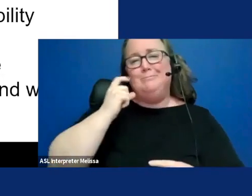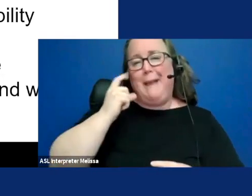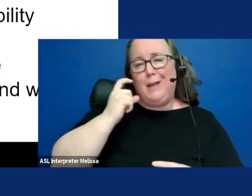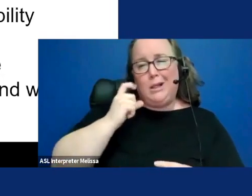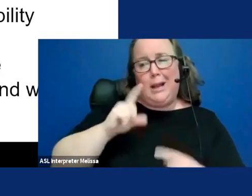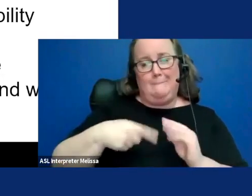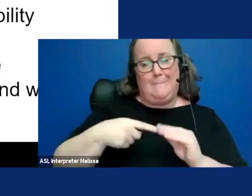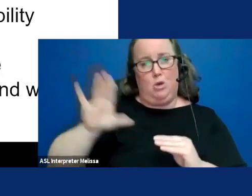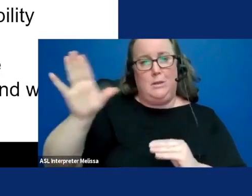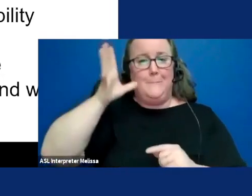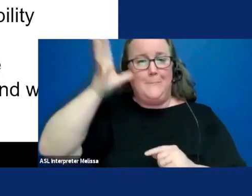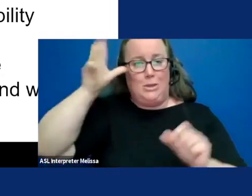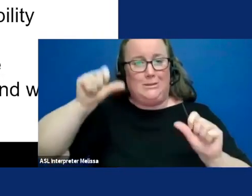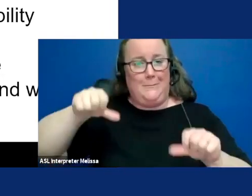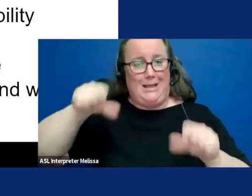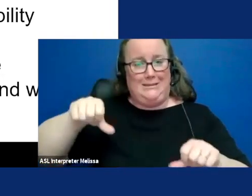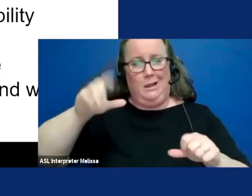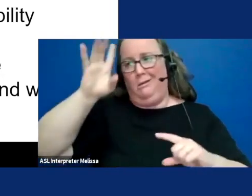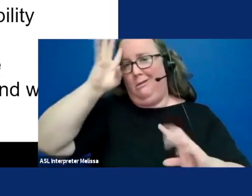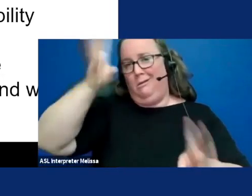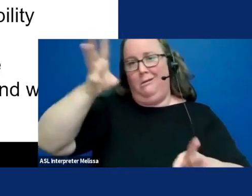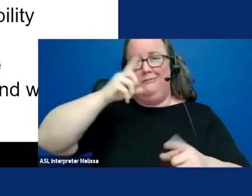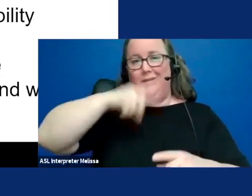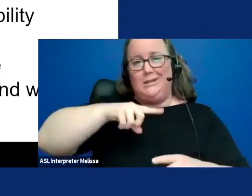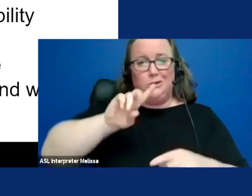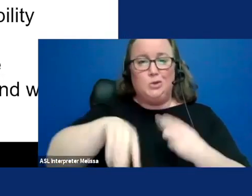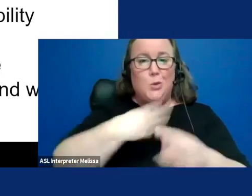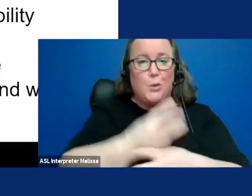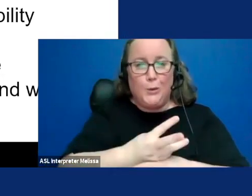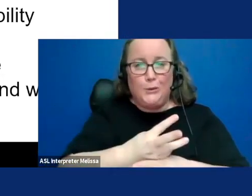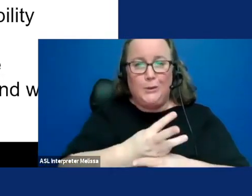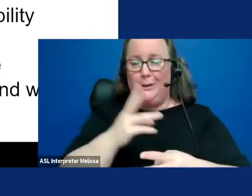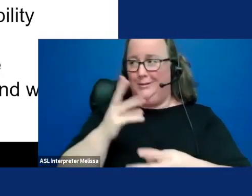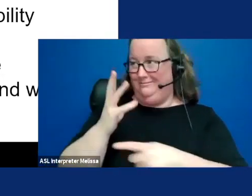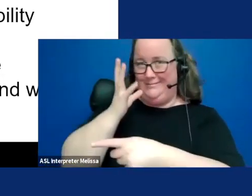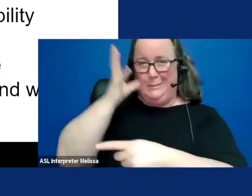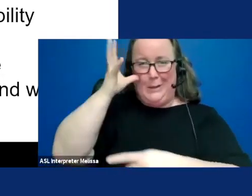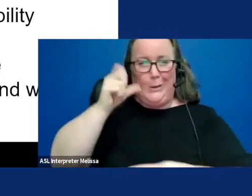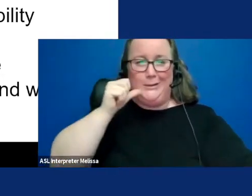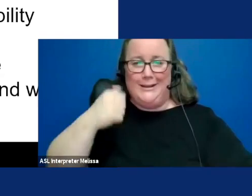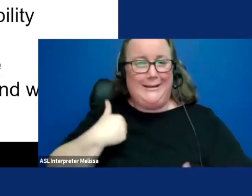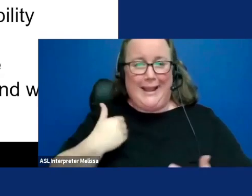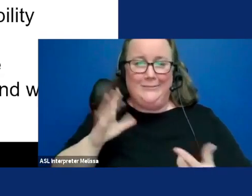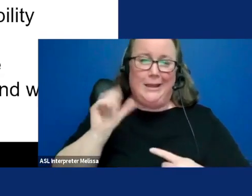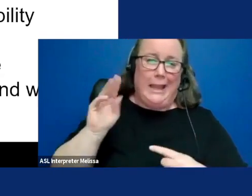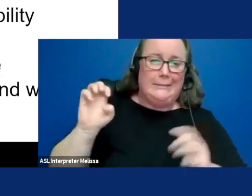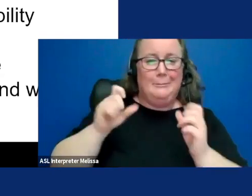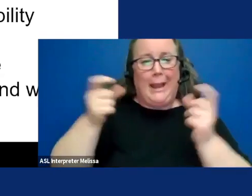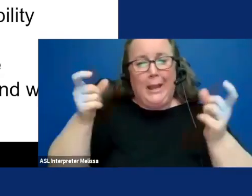this fictitious world where the parent doesn't have any case managers, doesn't have any family members to support and says,